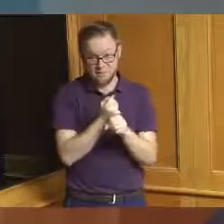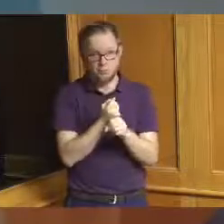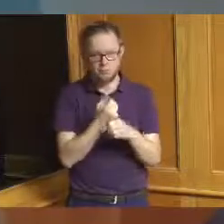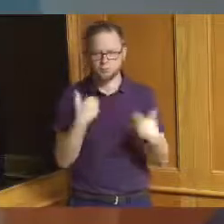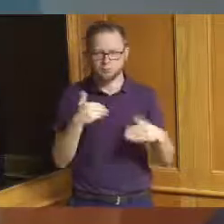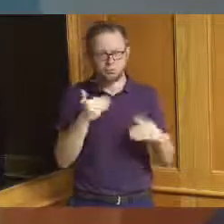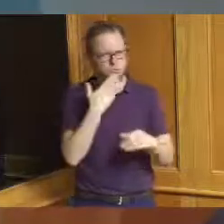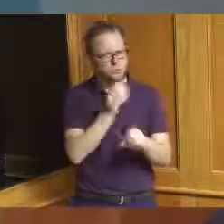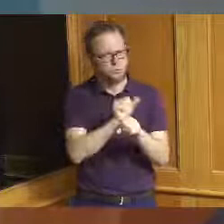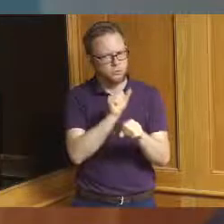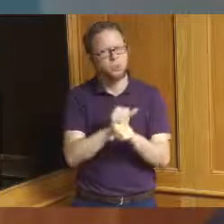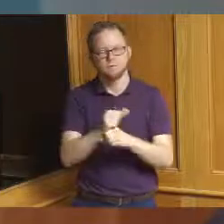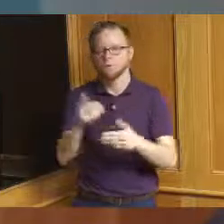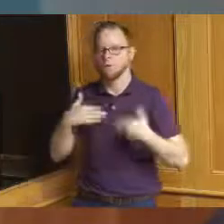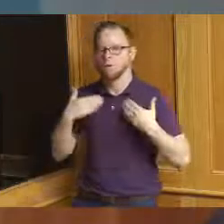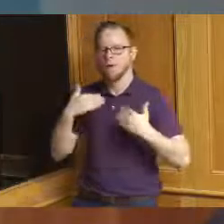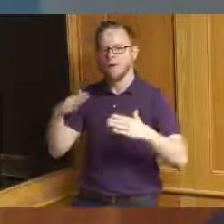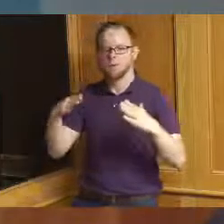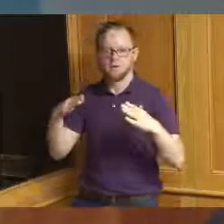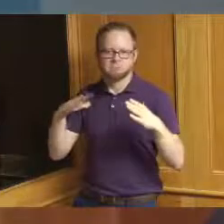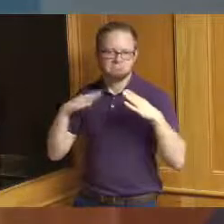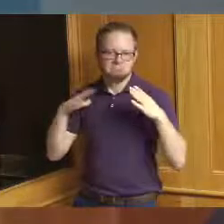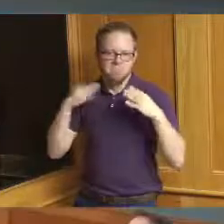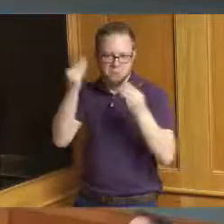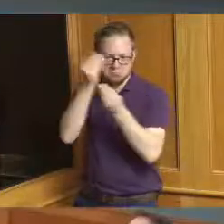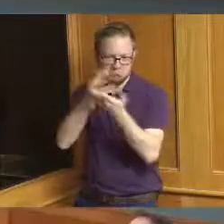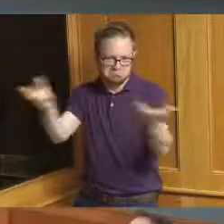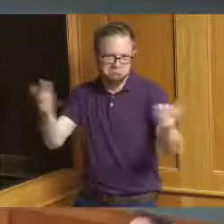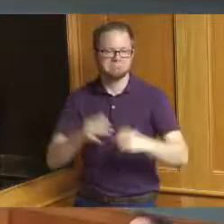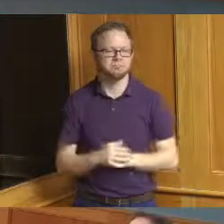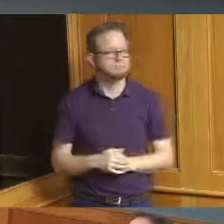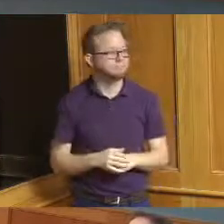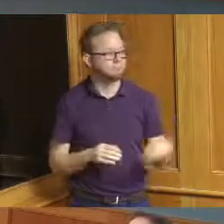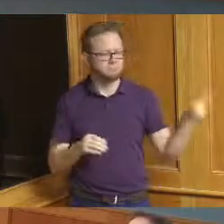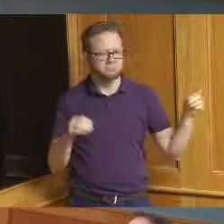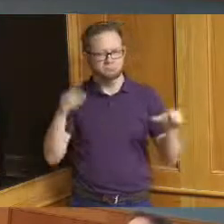and thank you for the opportunity thank you so much i have a just a few comments and i would